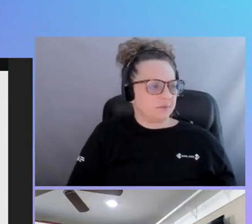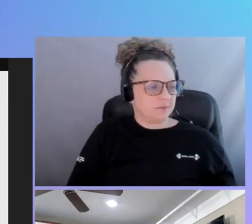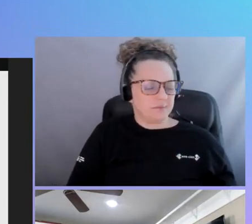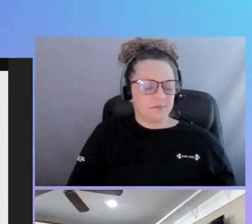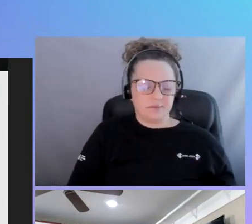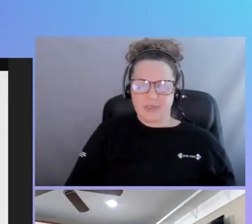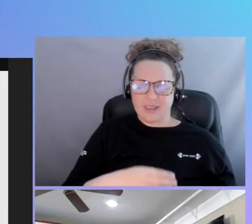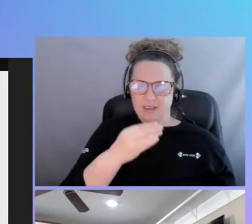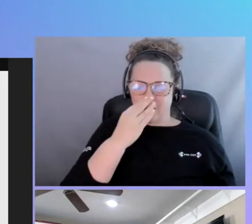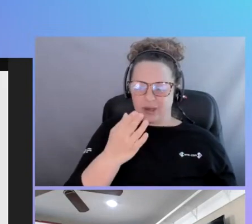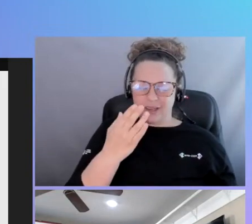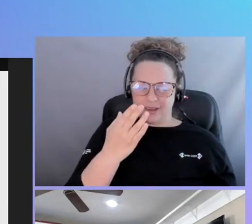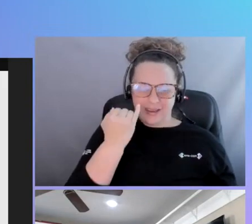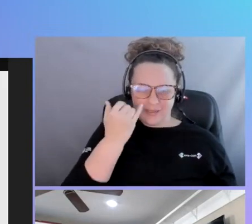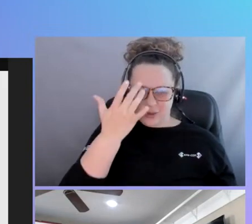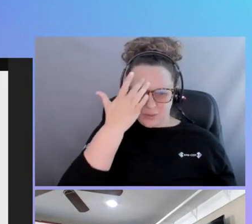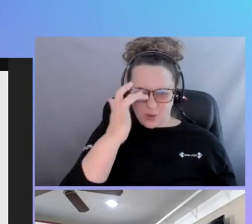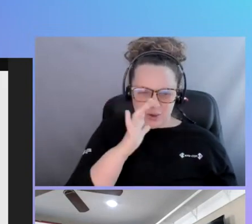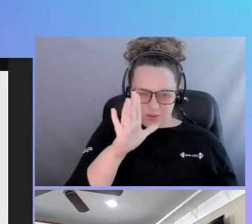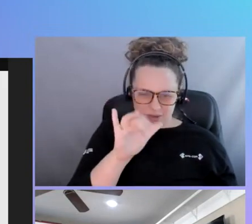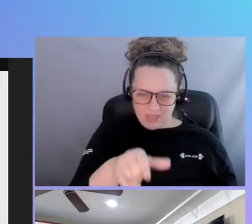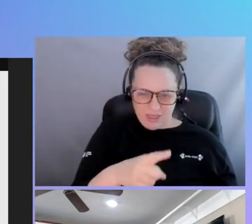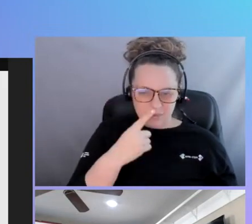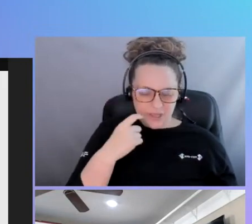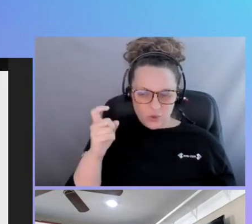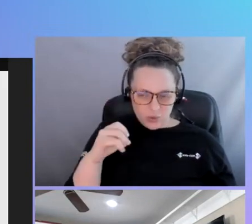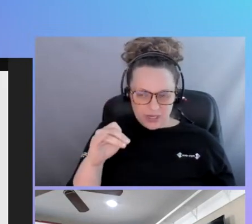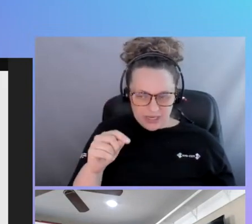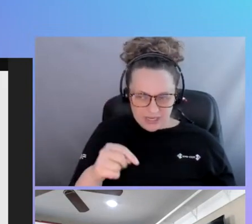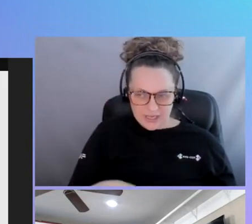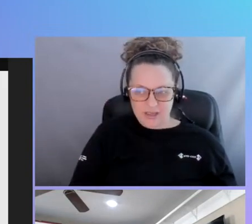because you need it. Uh, when we work on digital accessibility,